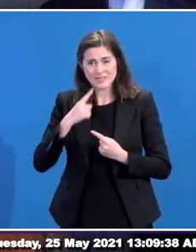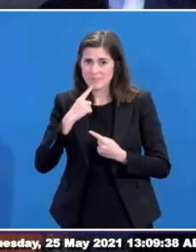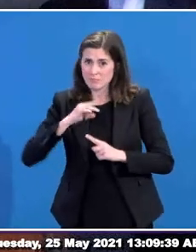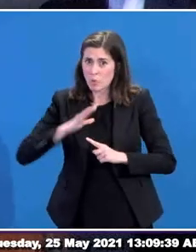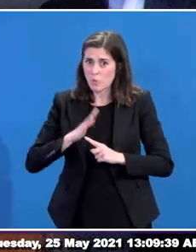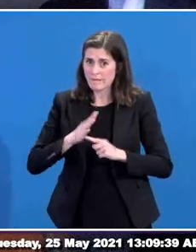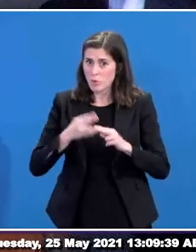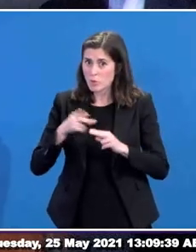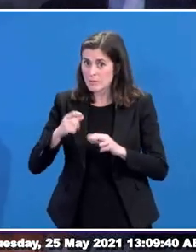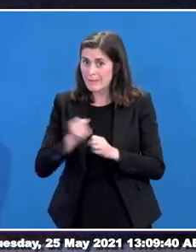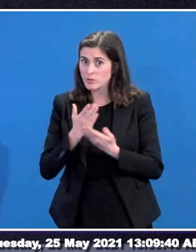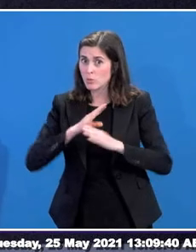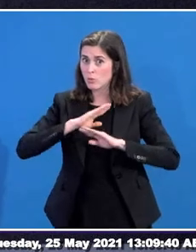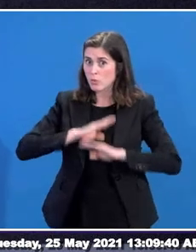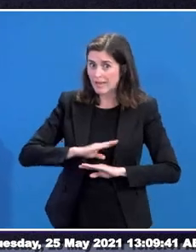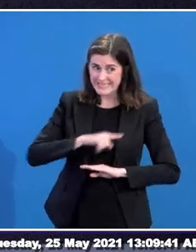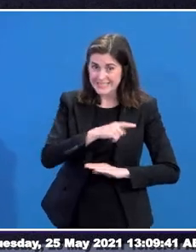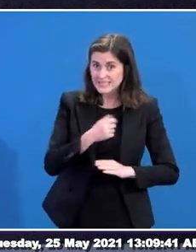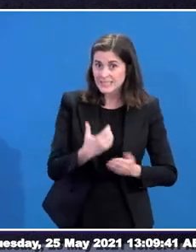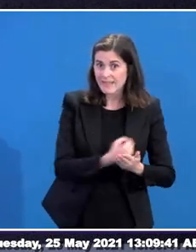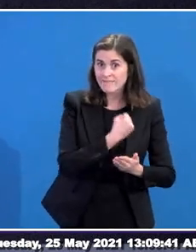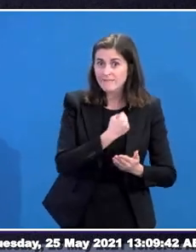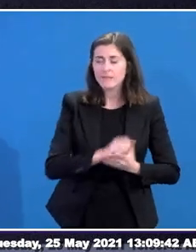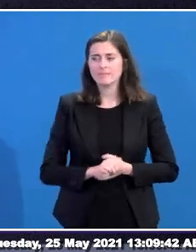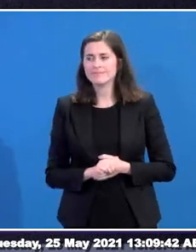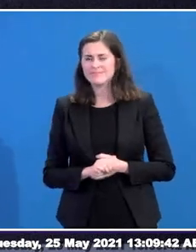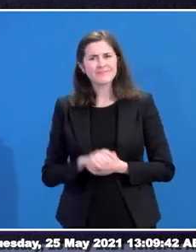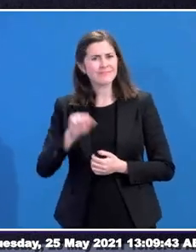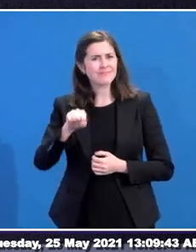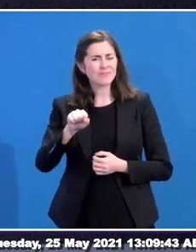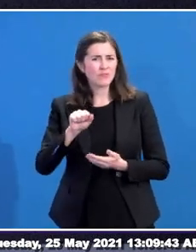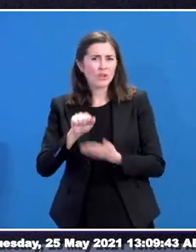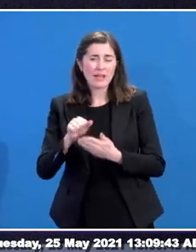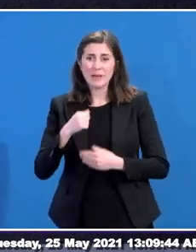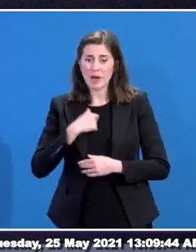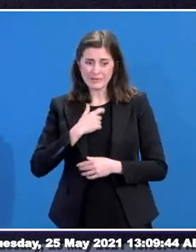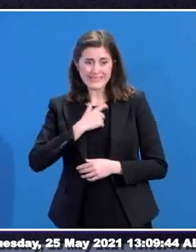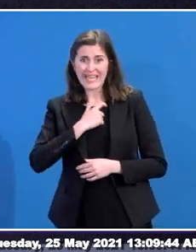Yes, I am --- I was scared of coming forward.